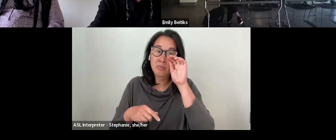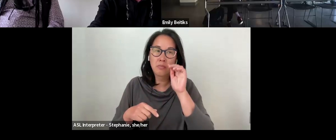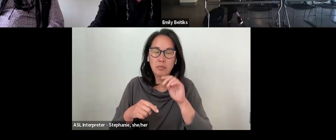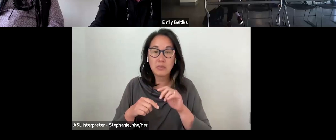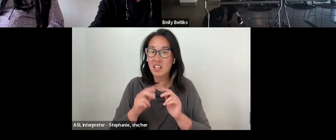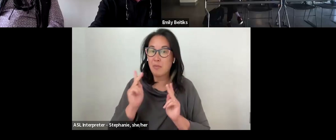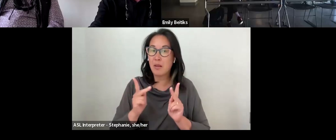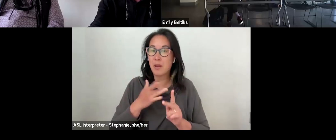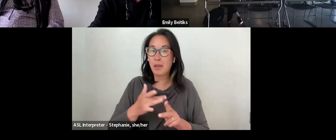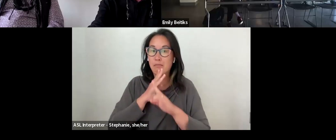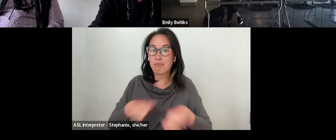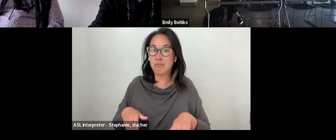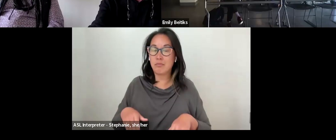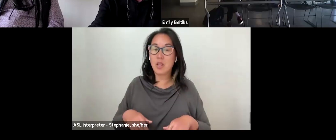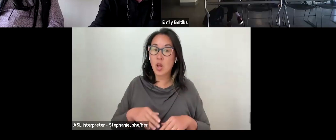Turns out that whistleblowers are actually quite rare.